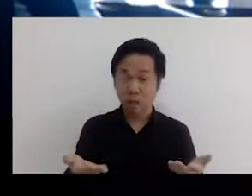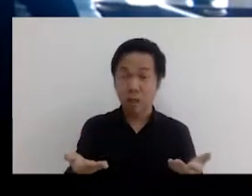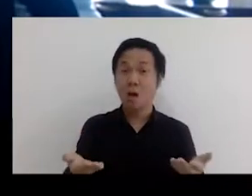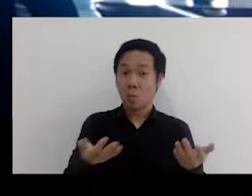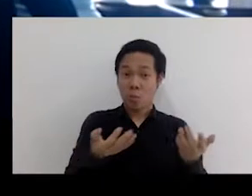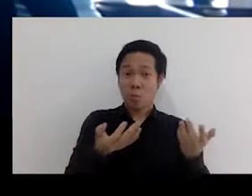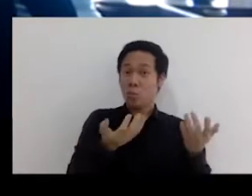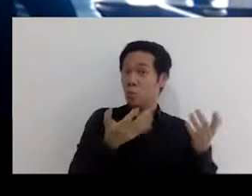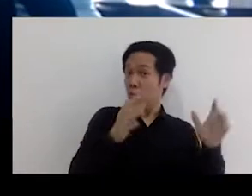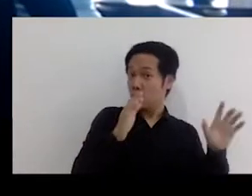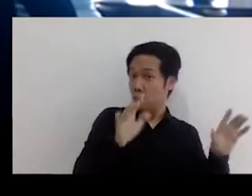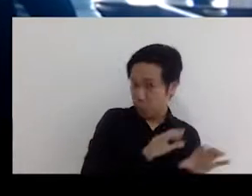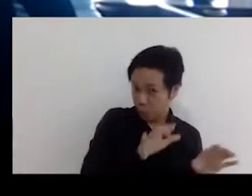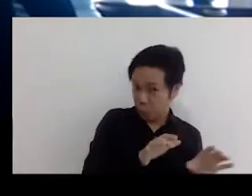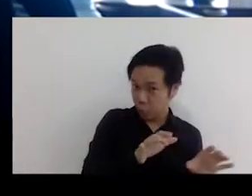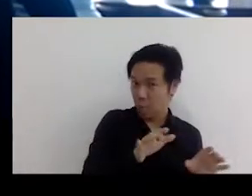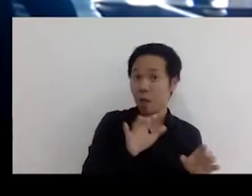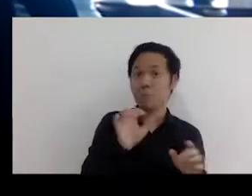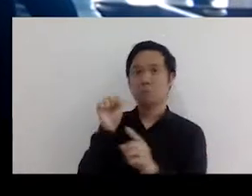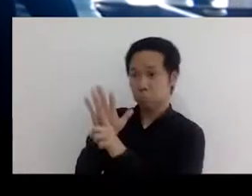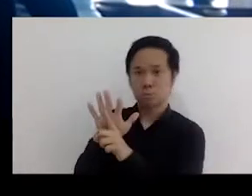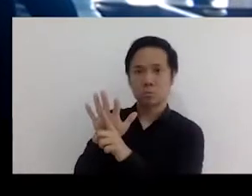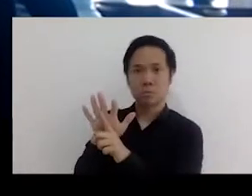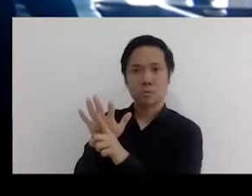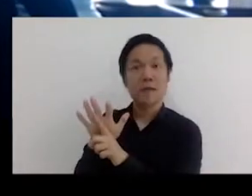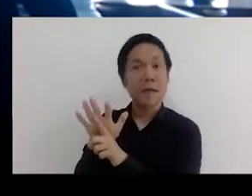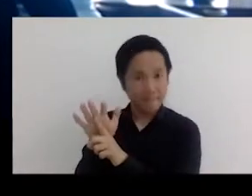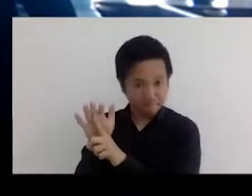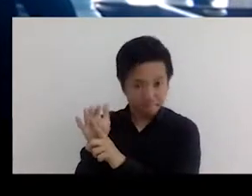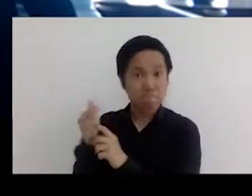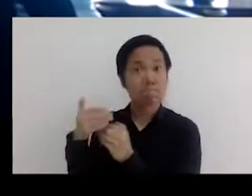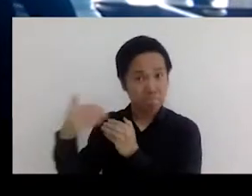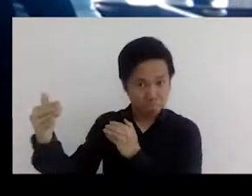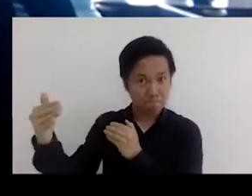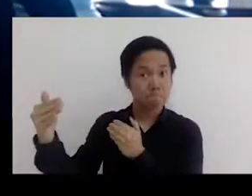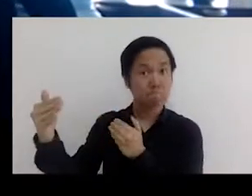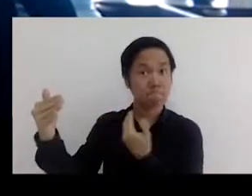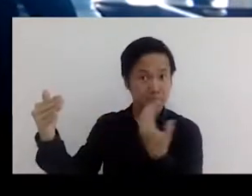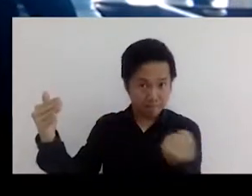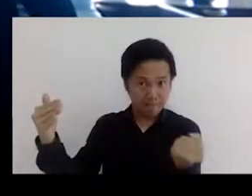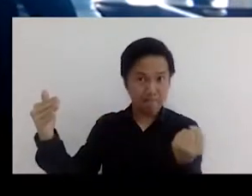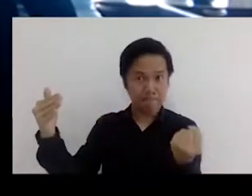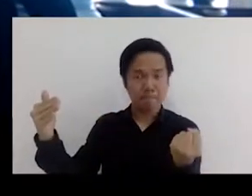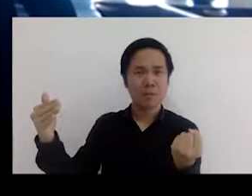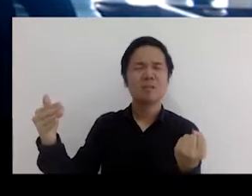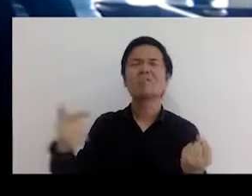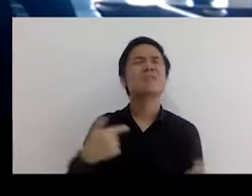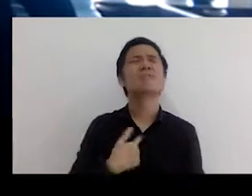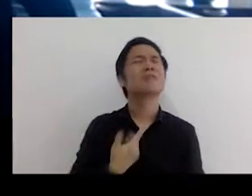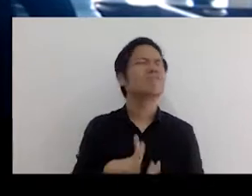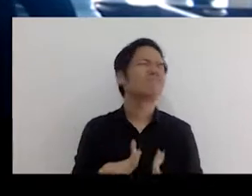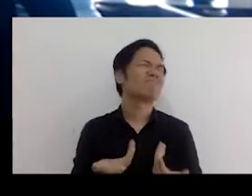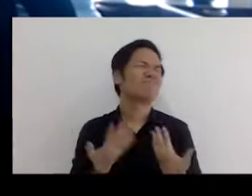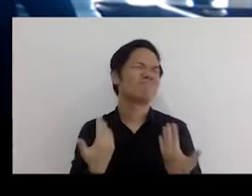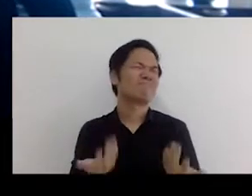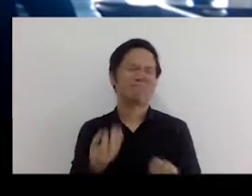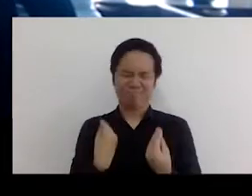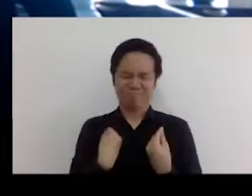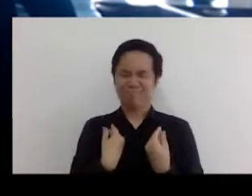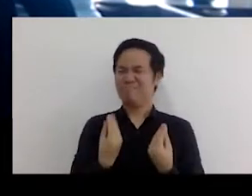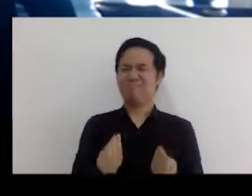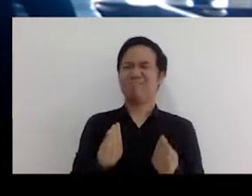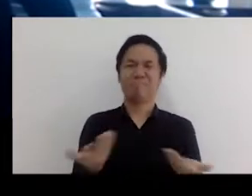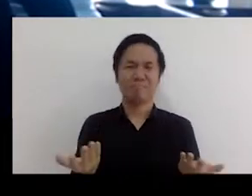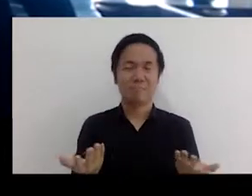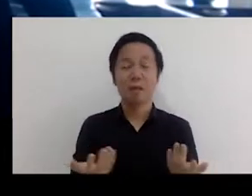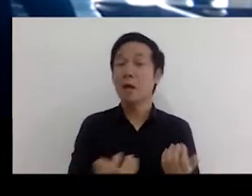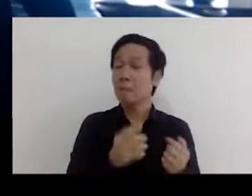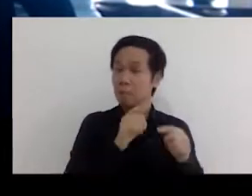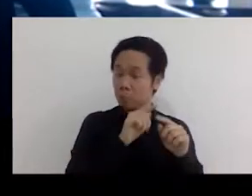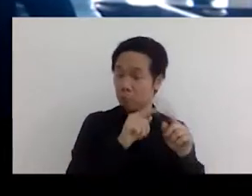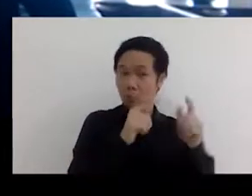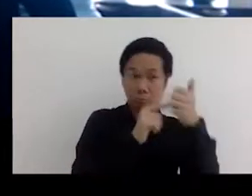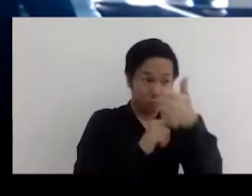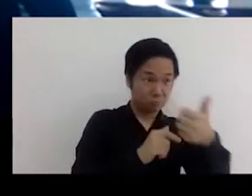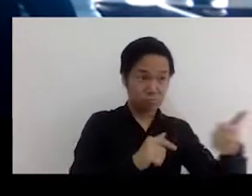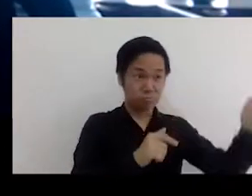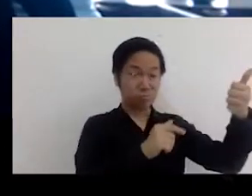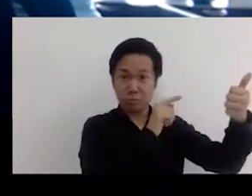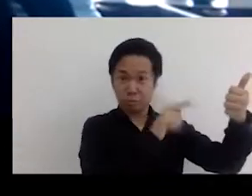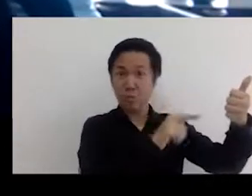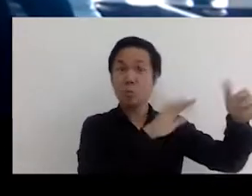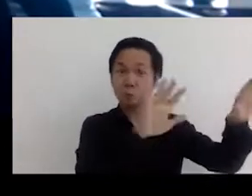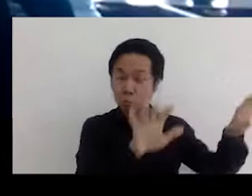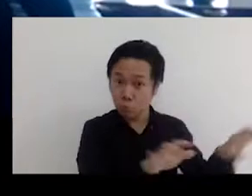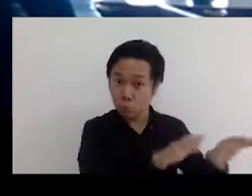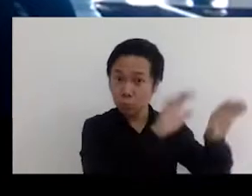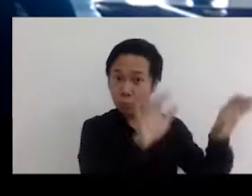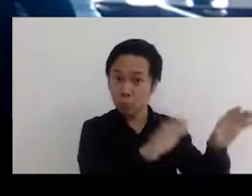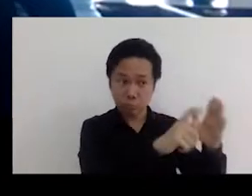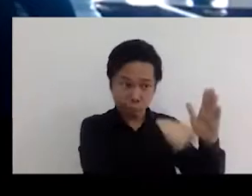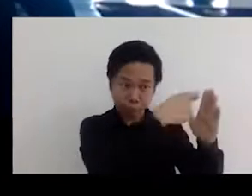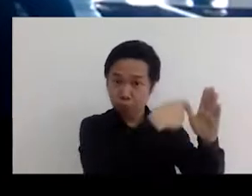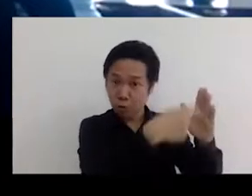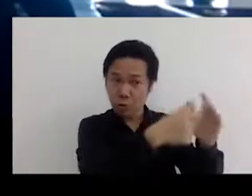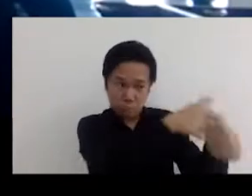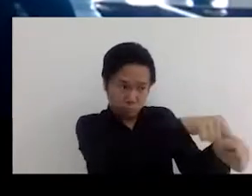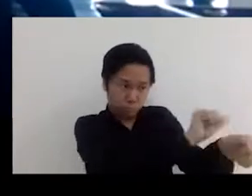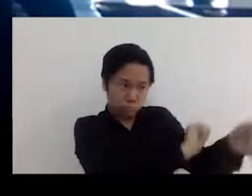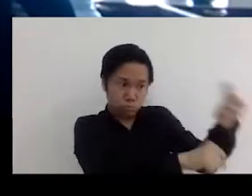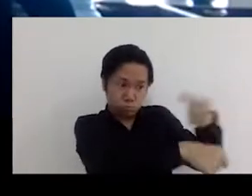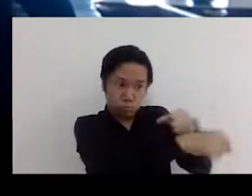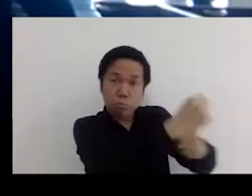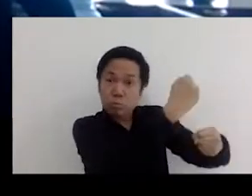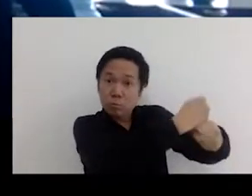But the UN is important in countries and if we do, if we have the right approach on disabled, on disability, it will influence the government, civil society, private sector.